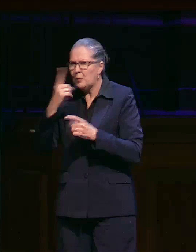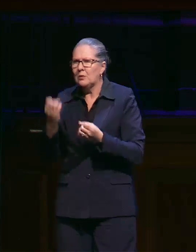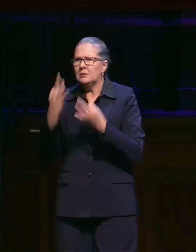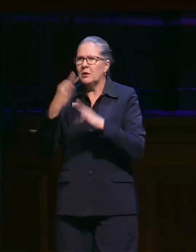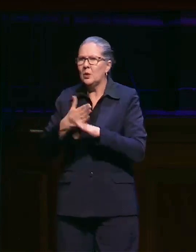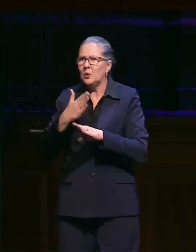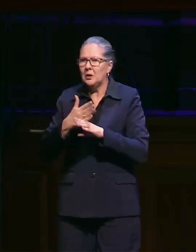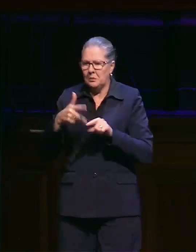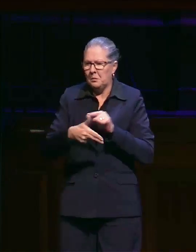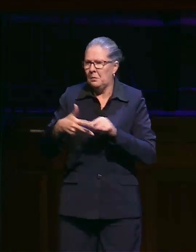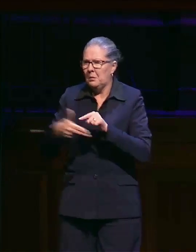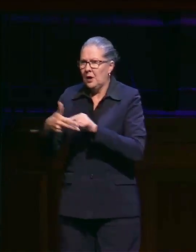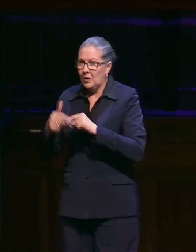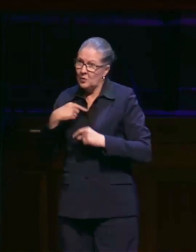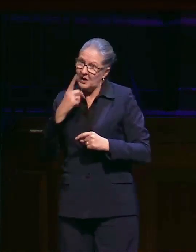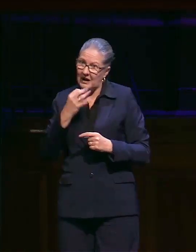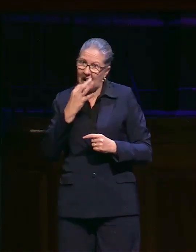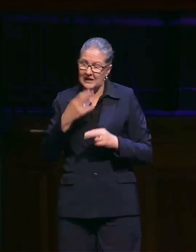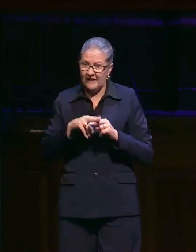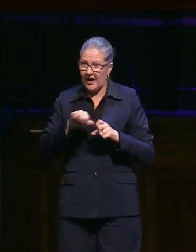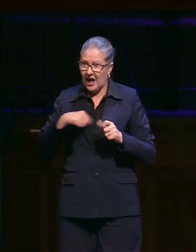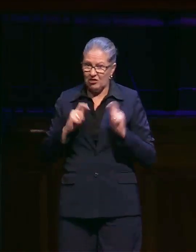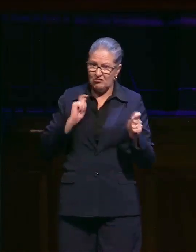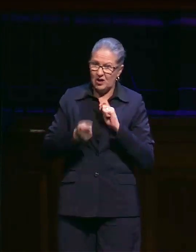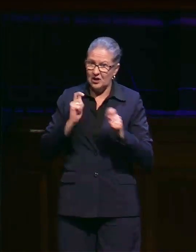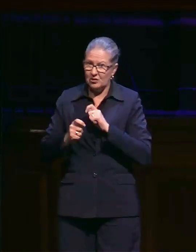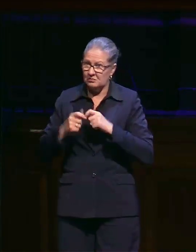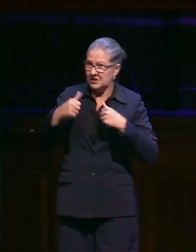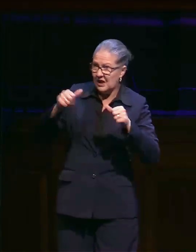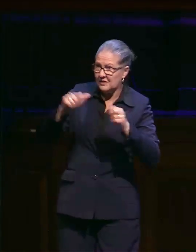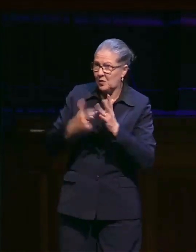we can argue whether those regulatory reforms were necessary but regardless